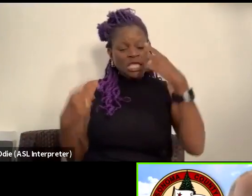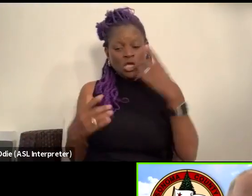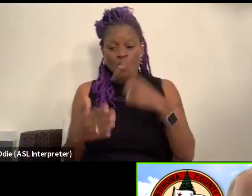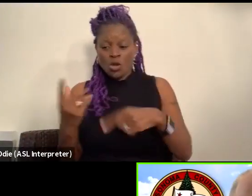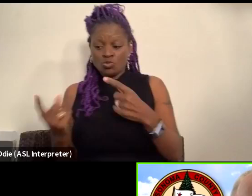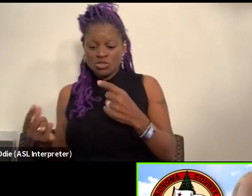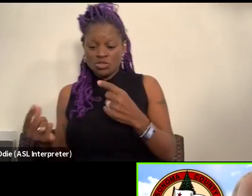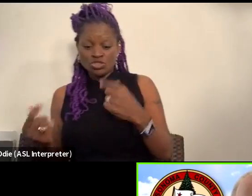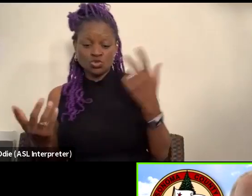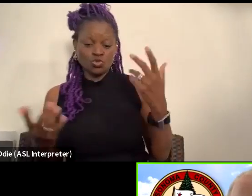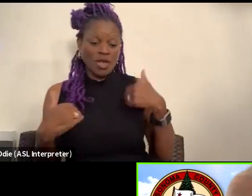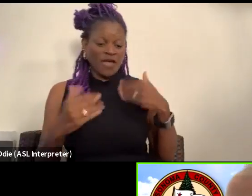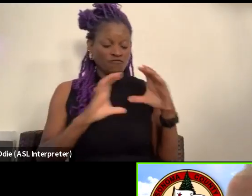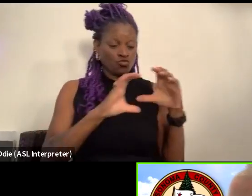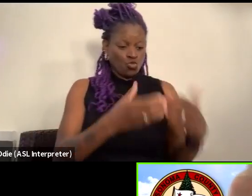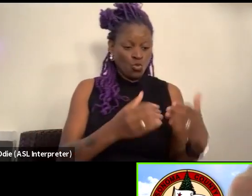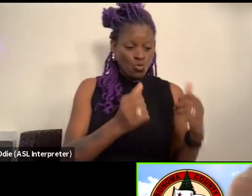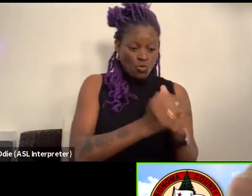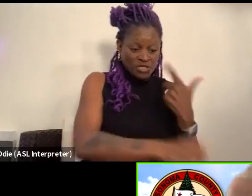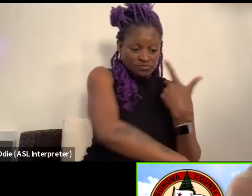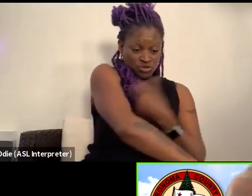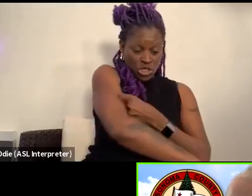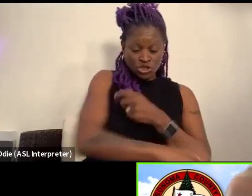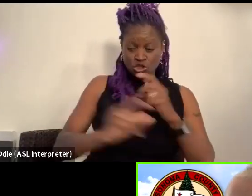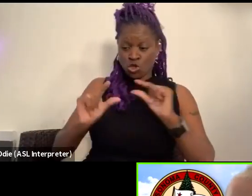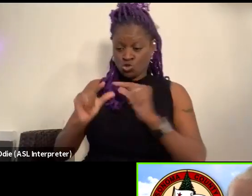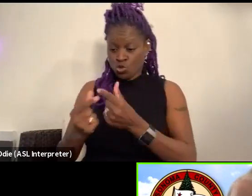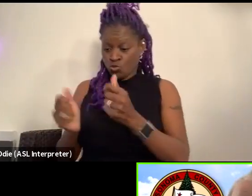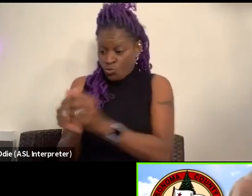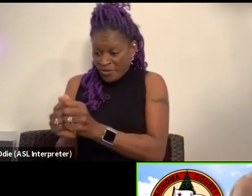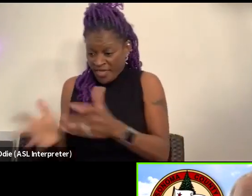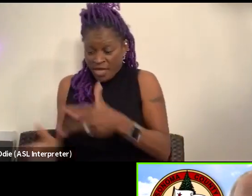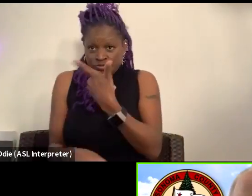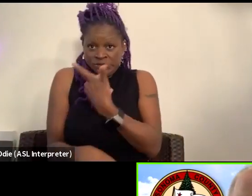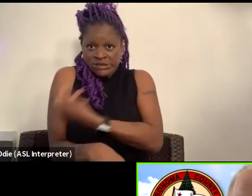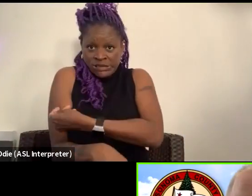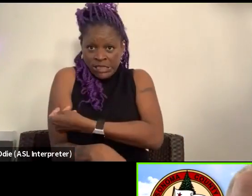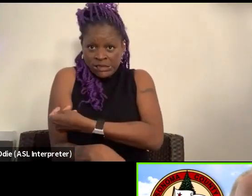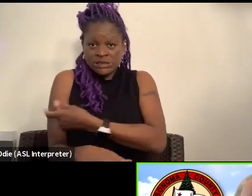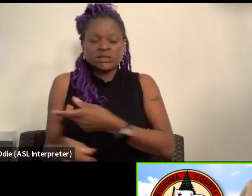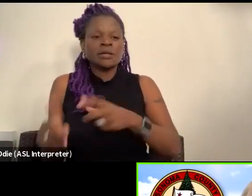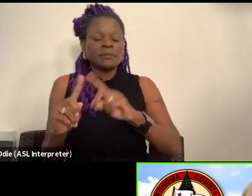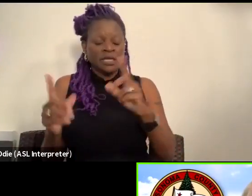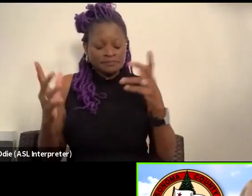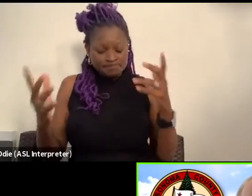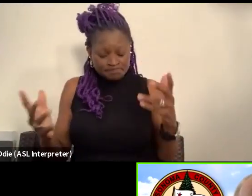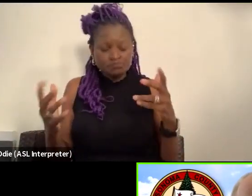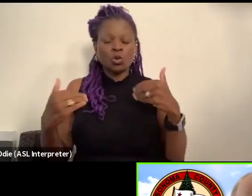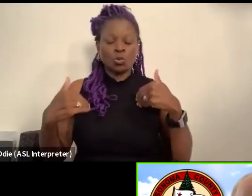But let's call it the way it is, which is it's all these guidelines that are coming out of the state are all based on safety